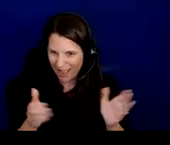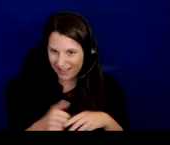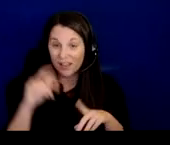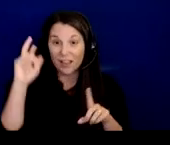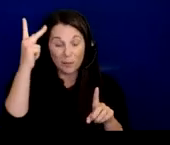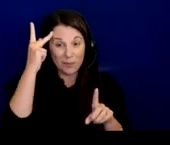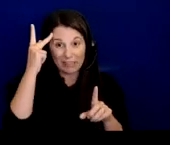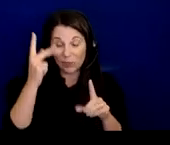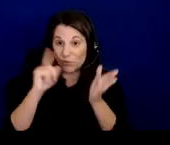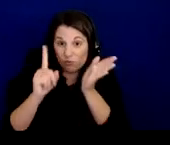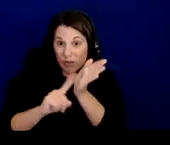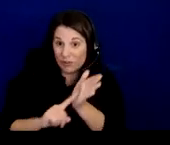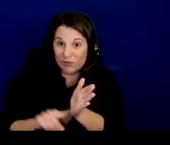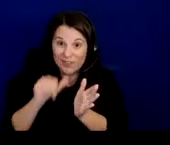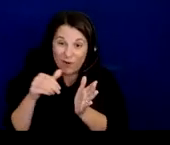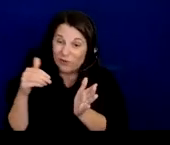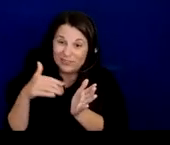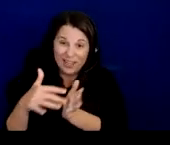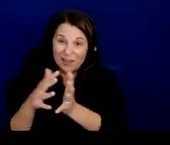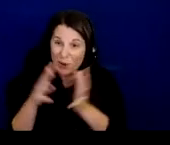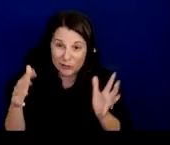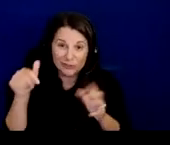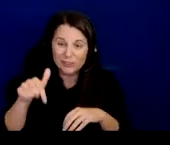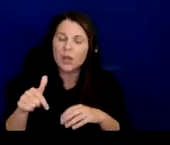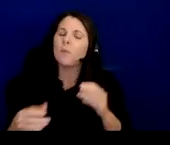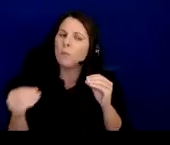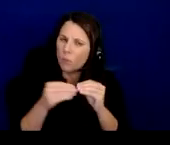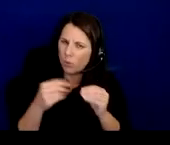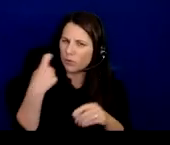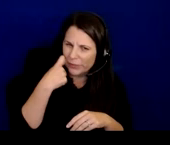although they've been doing it more and more over the last few years, they're looking at traditional